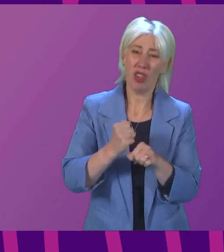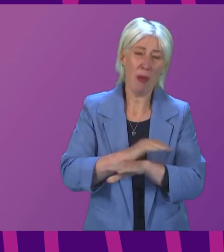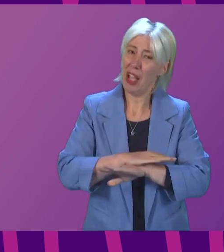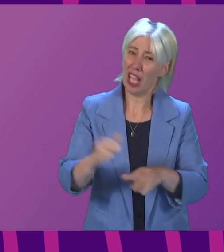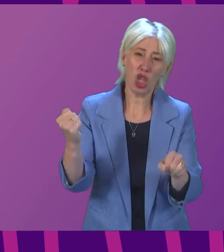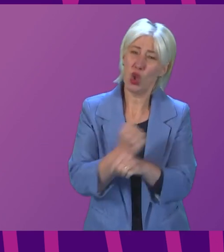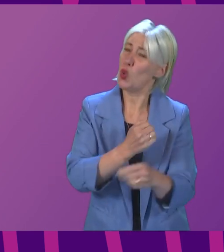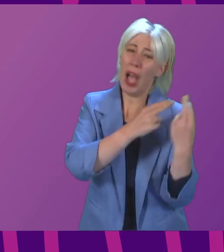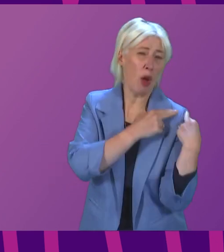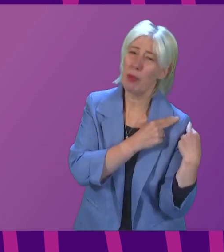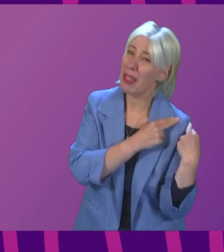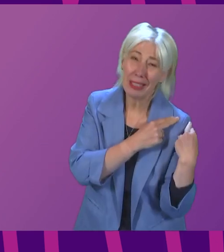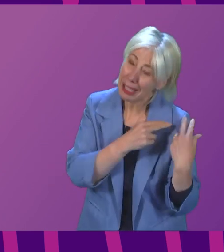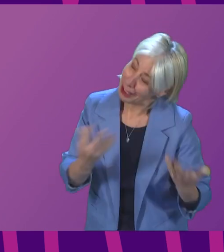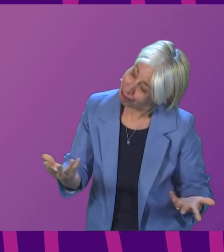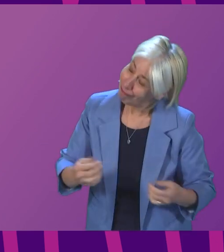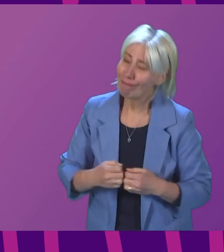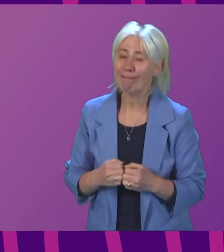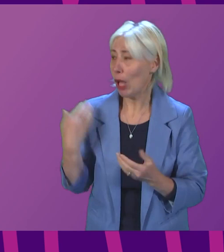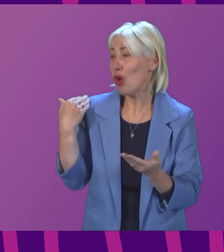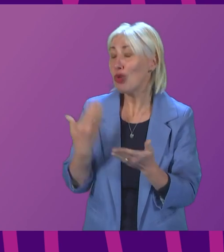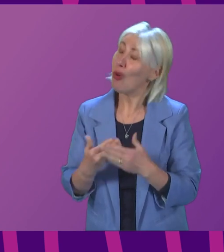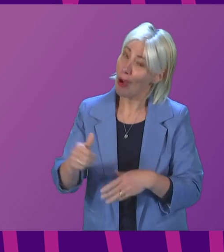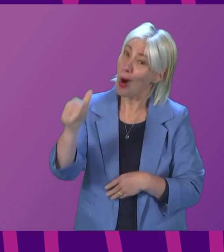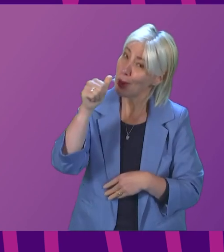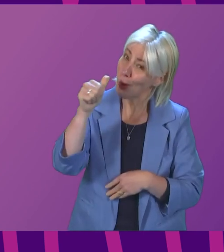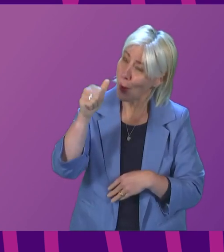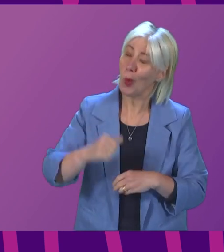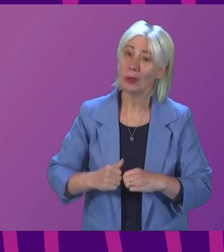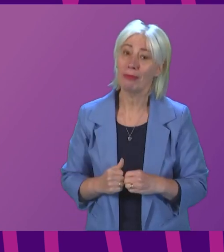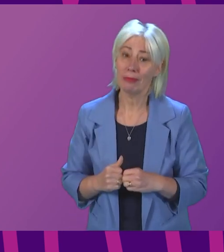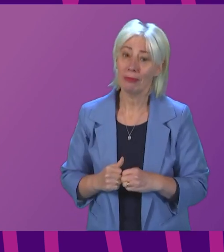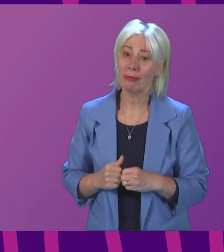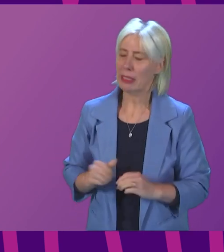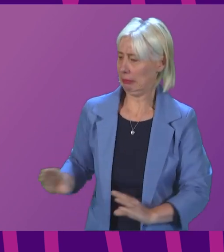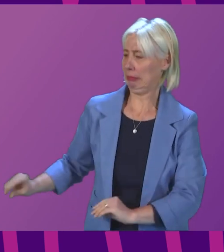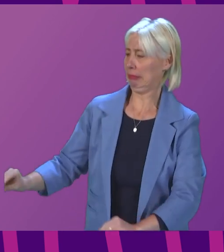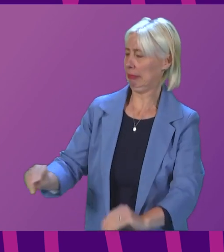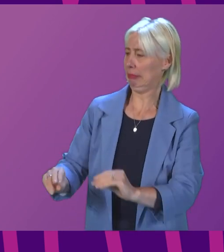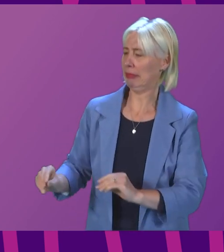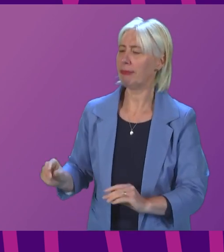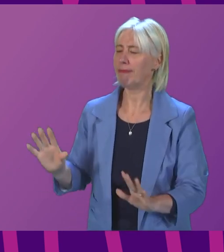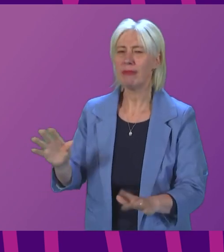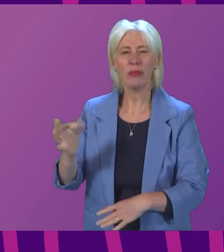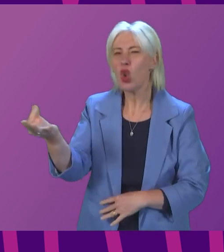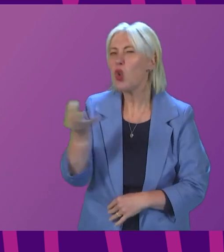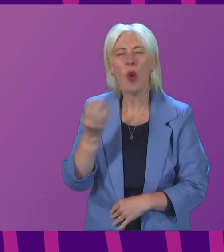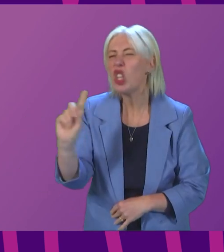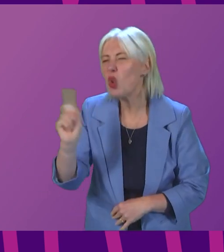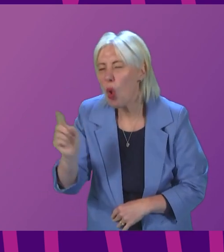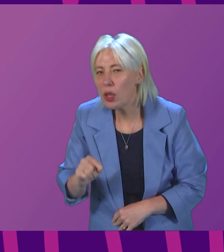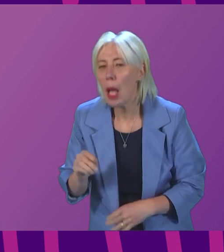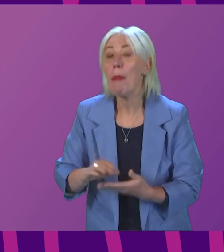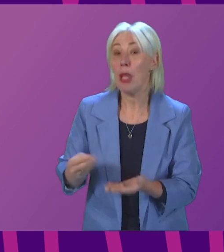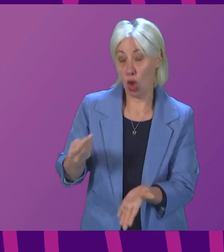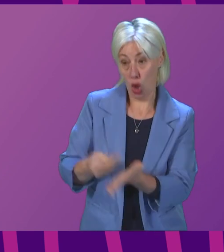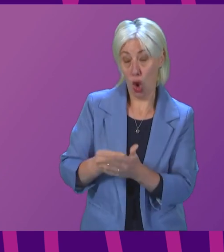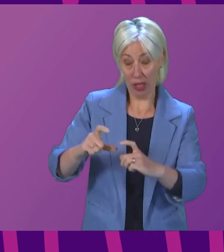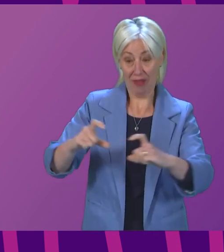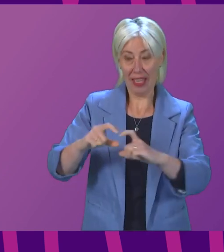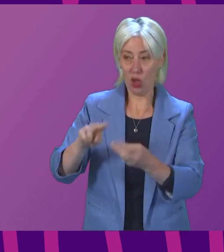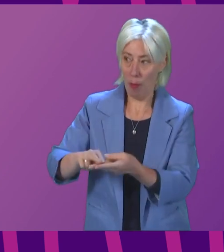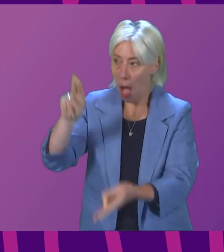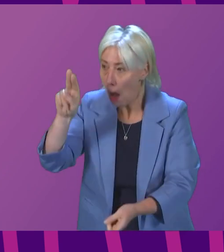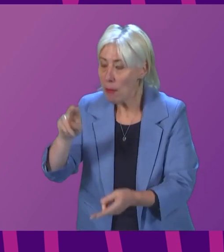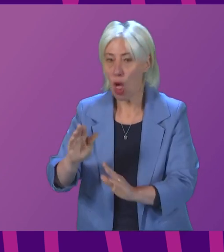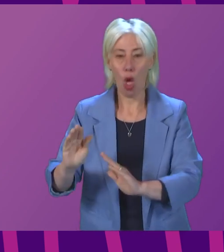So far, what we know is that we will have rising fares, service cuts and ticket office